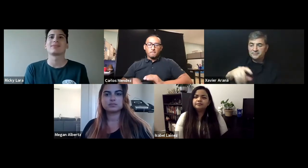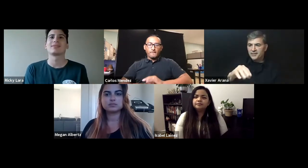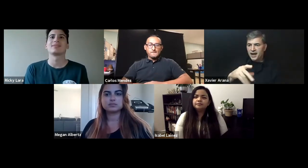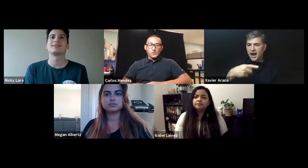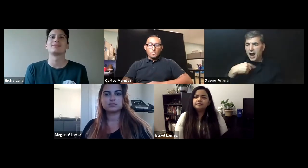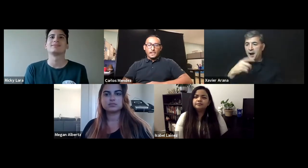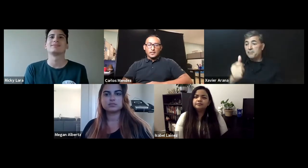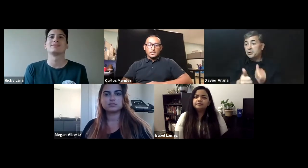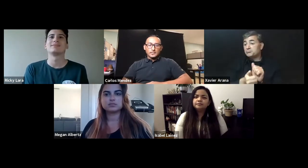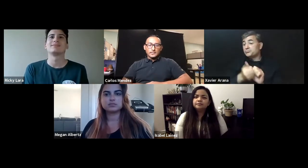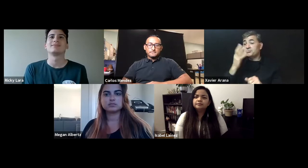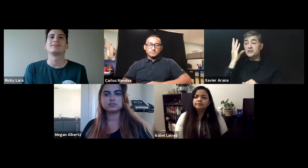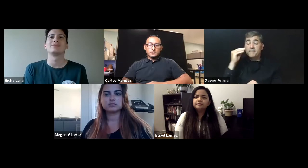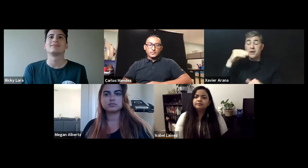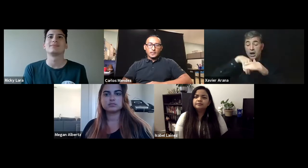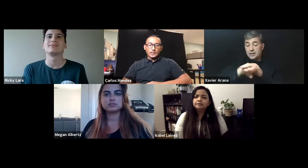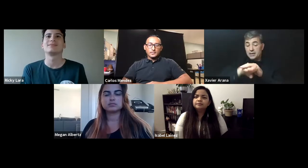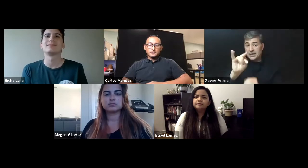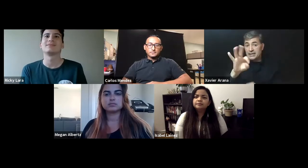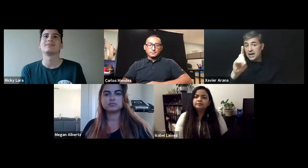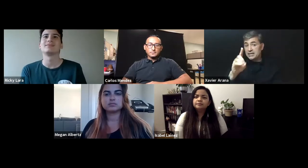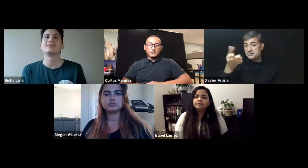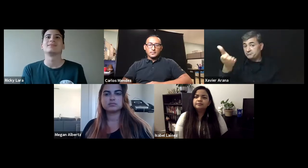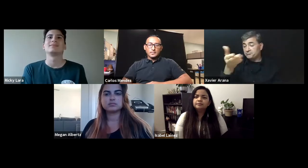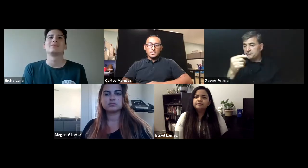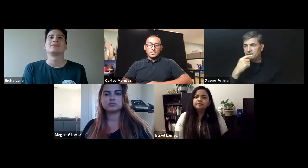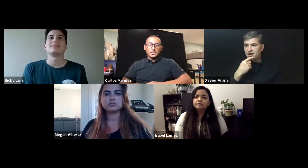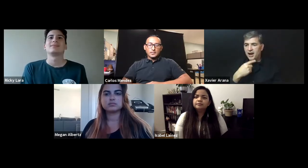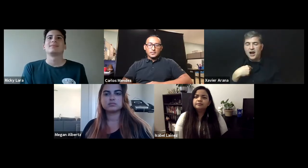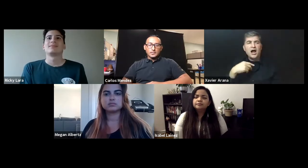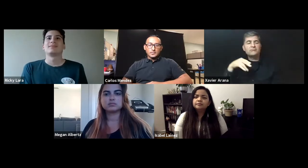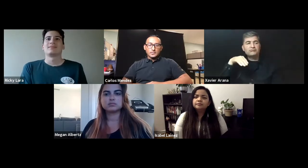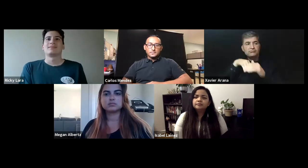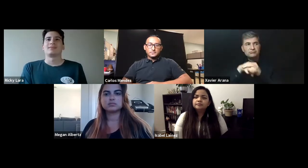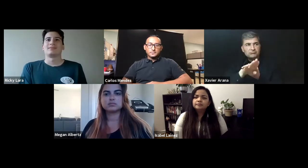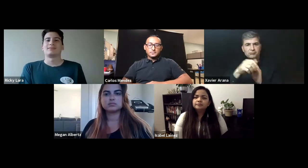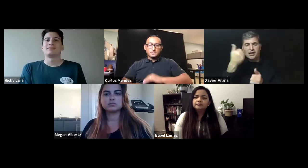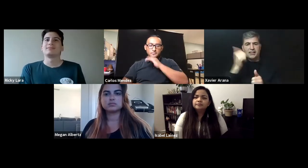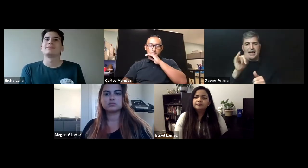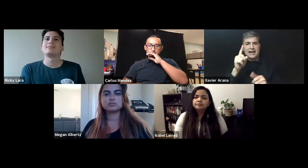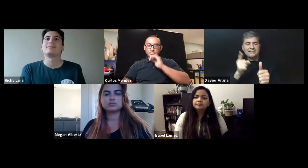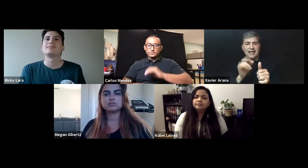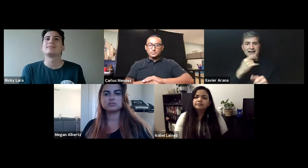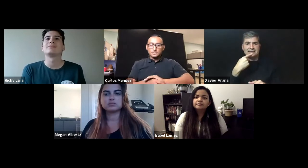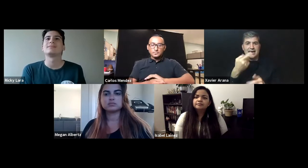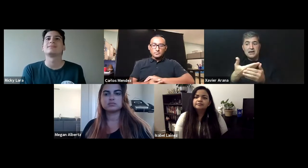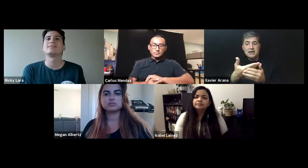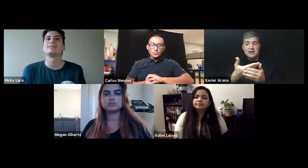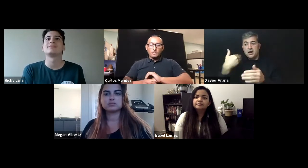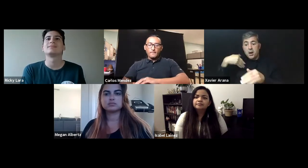Xavier: Sure, I'll go. Ricky: Xavier. Xavier: My most memorable experience coming to NTID/RIT,